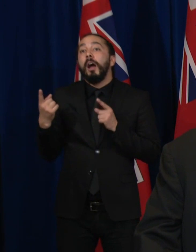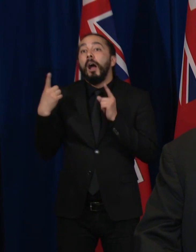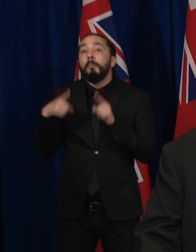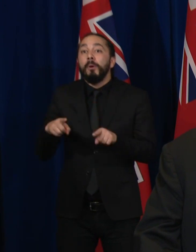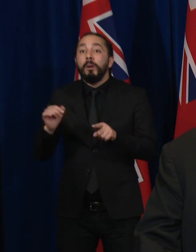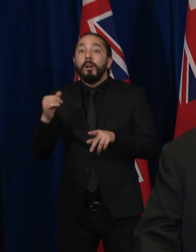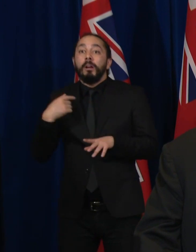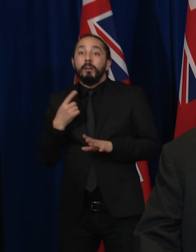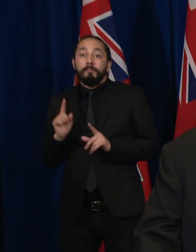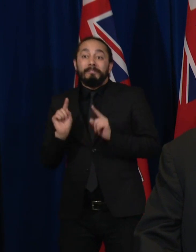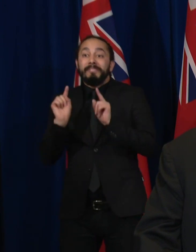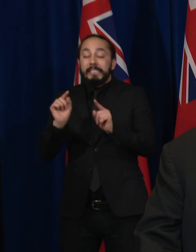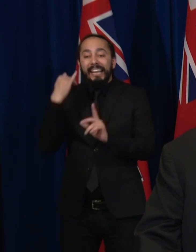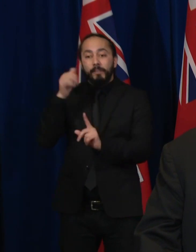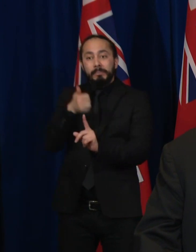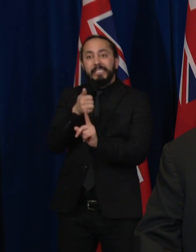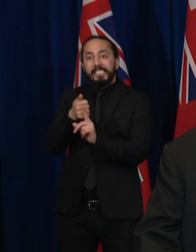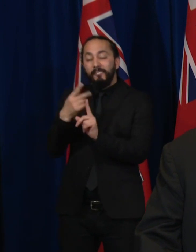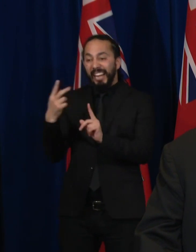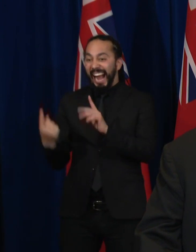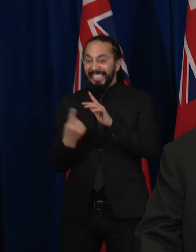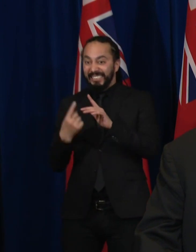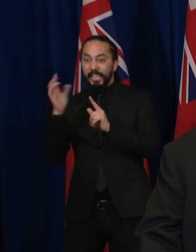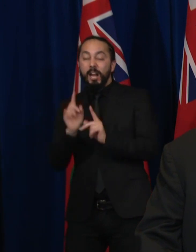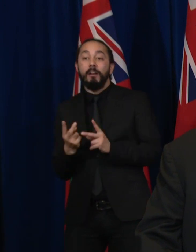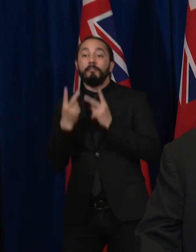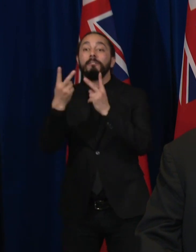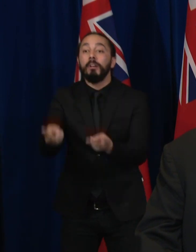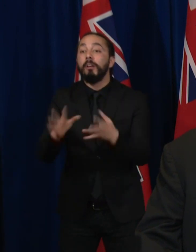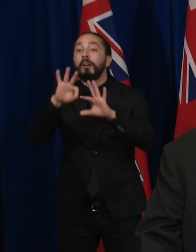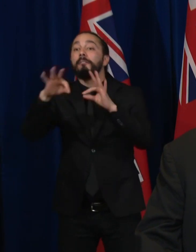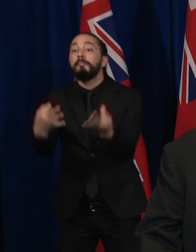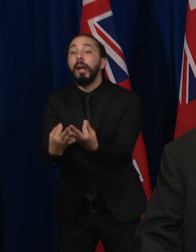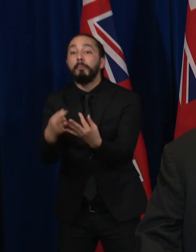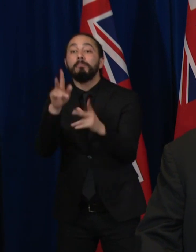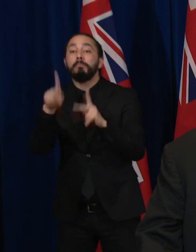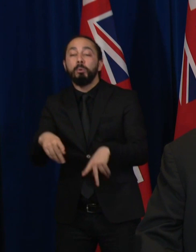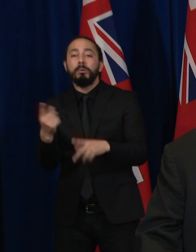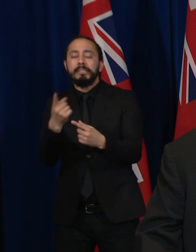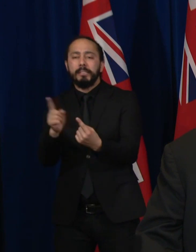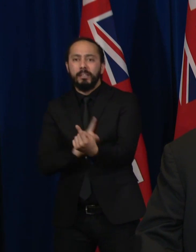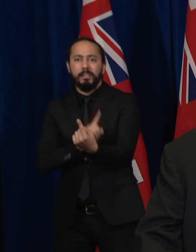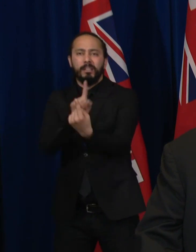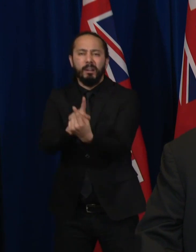self-isolating when they get home, but are you hearing that -- were you